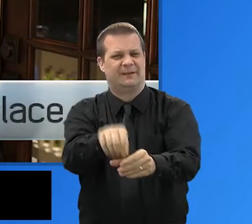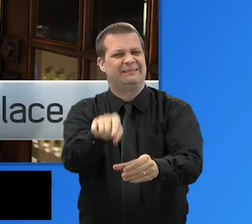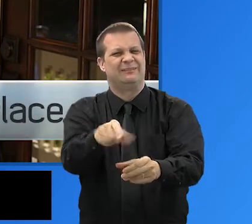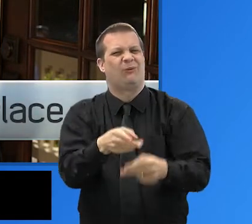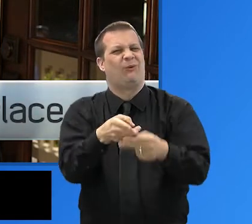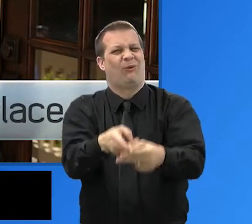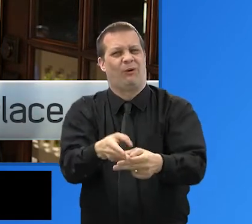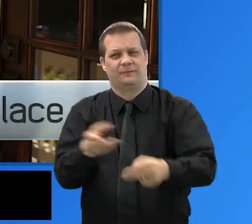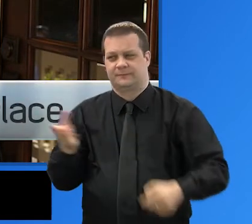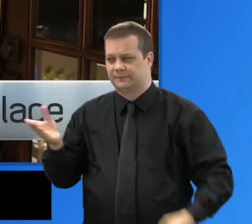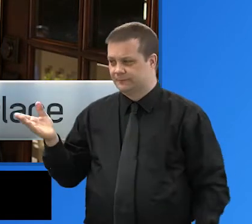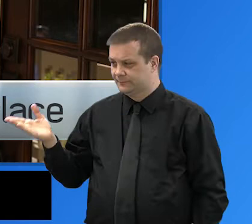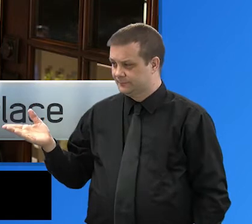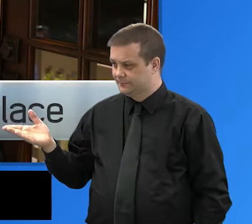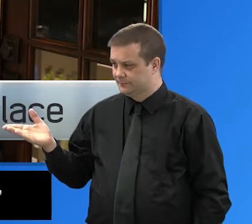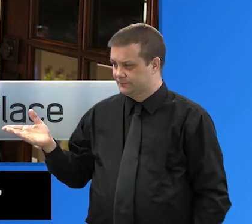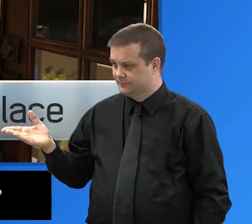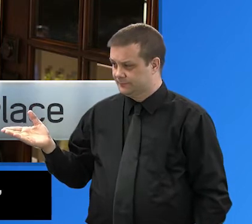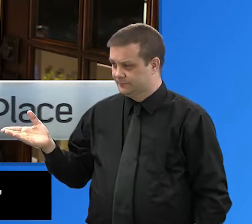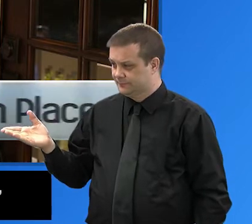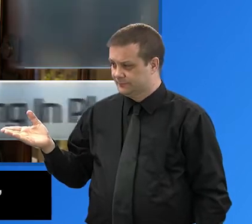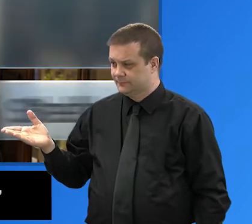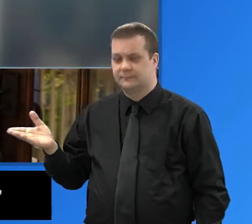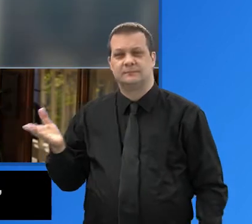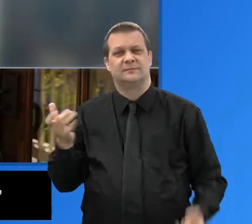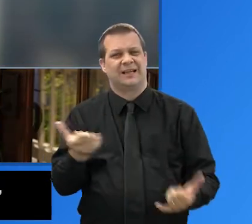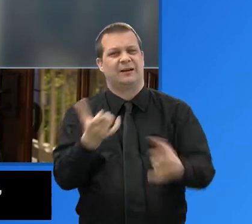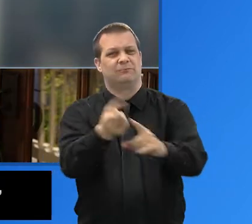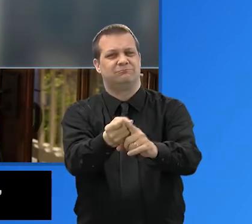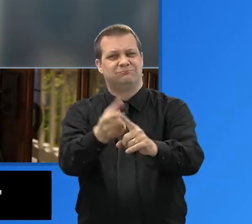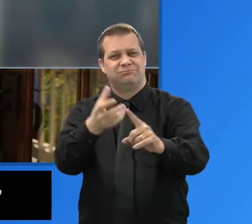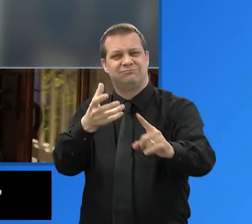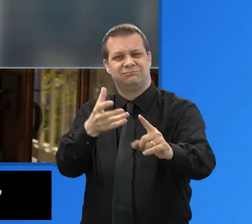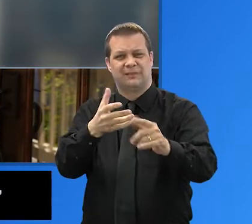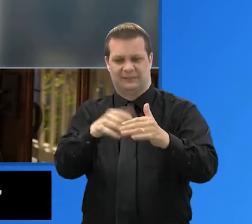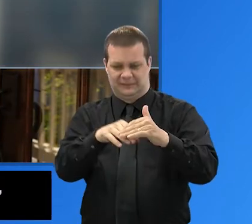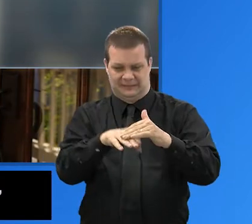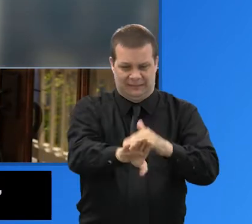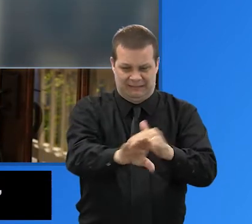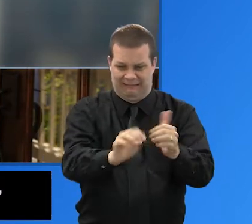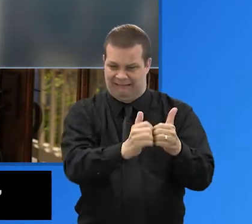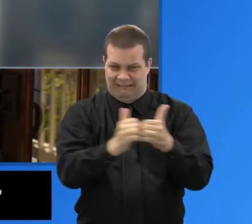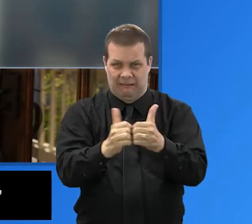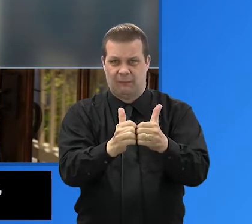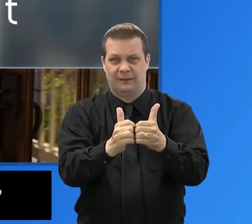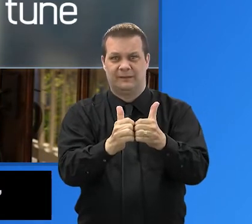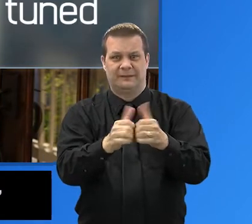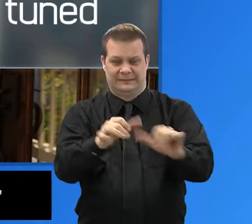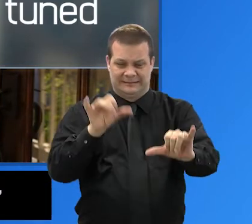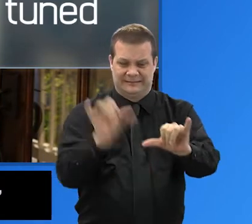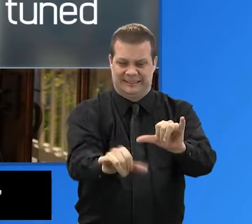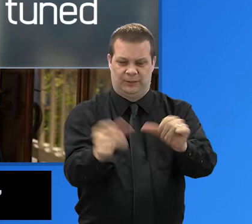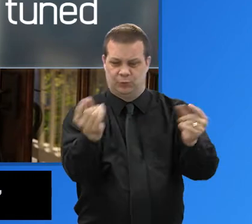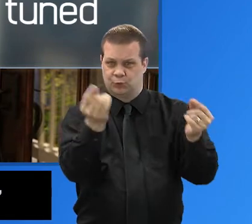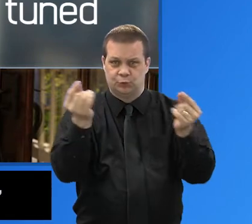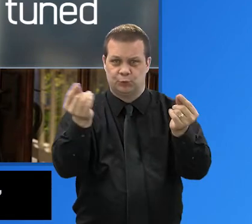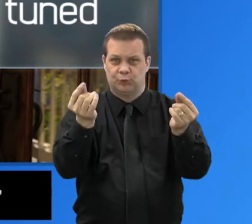sheltering in place. In this segment, you'll learn how to get inside, stay inside, and stay tuned to protect yourself